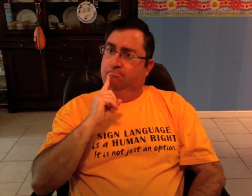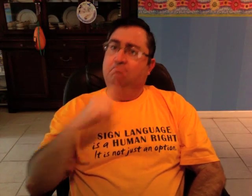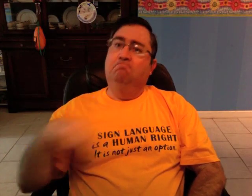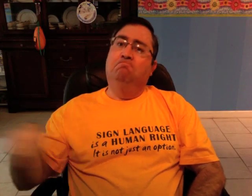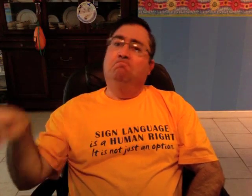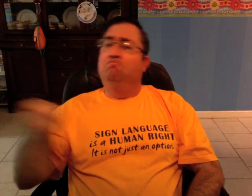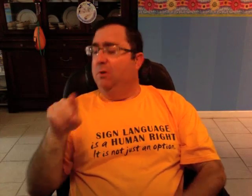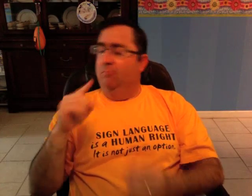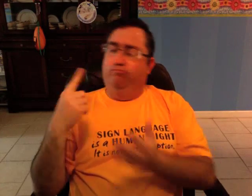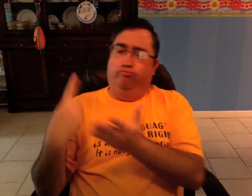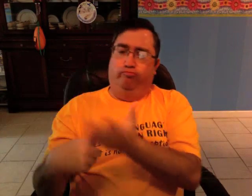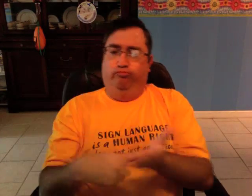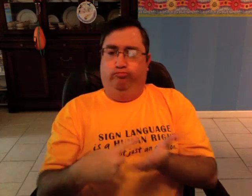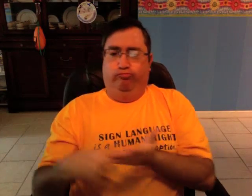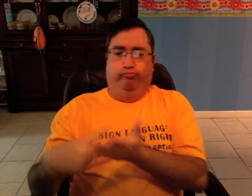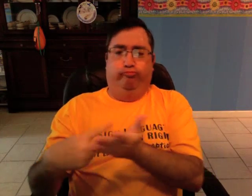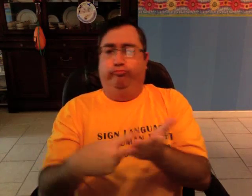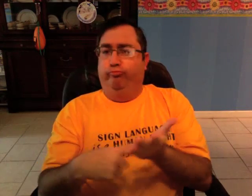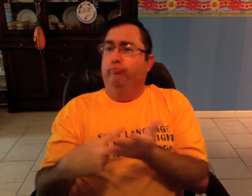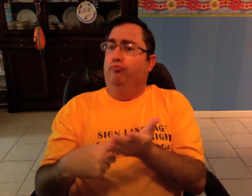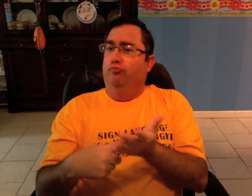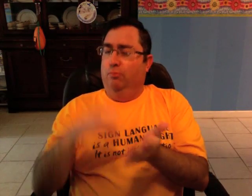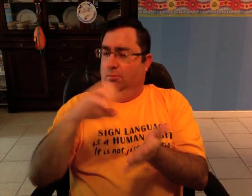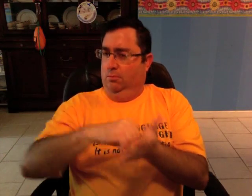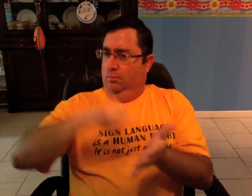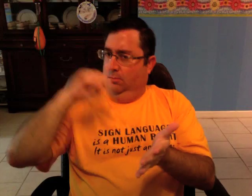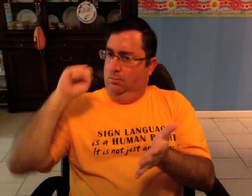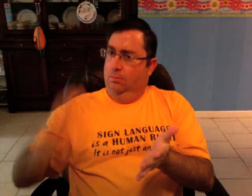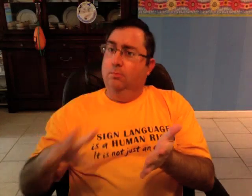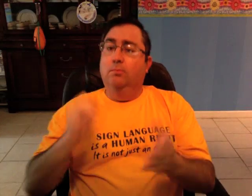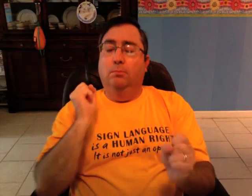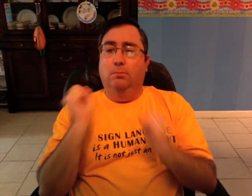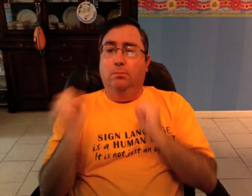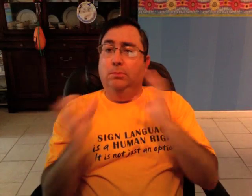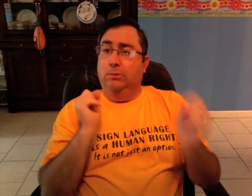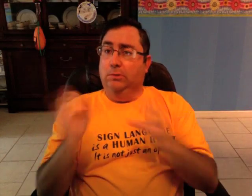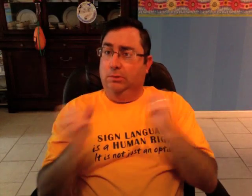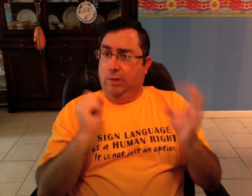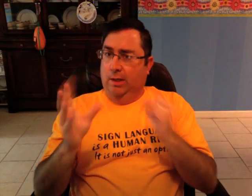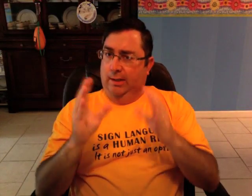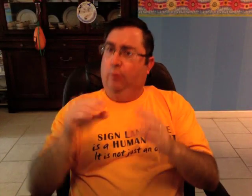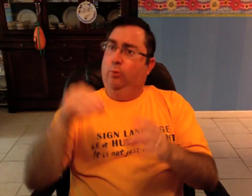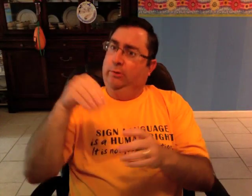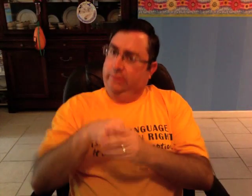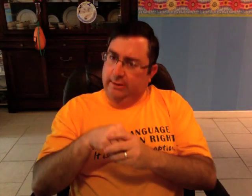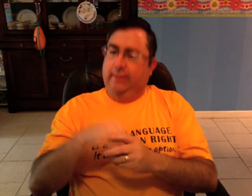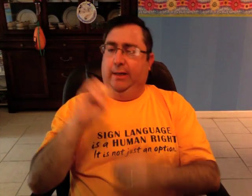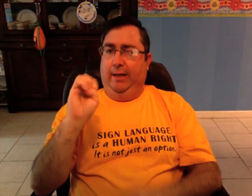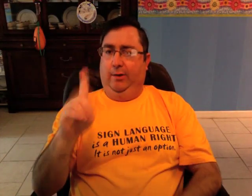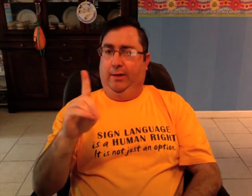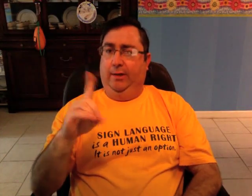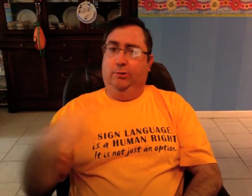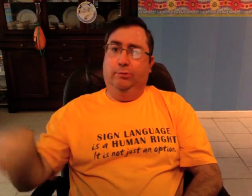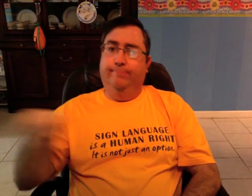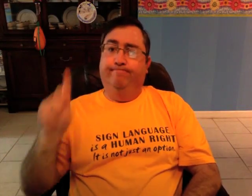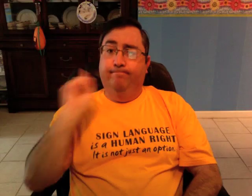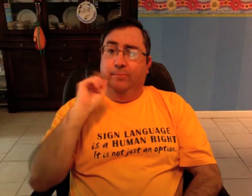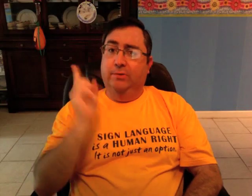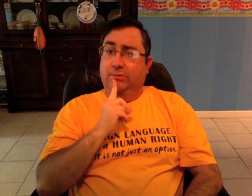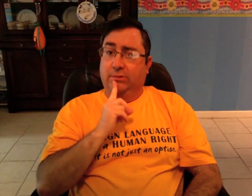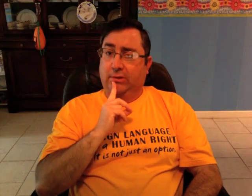which was debating the removal of sign language in the education of the Deaf,